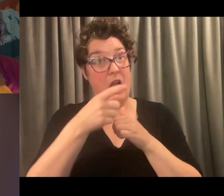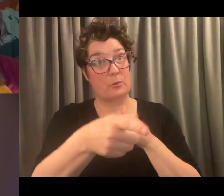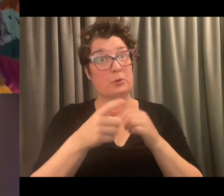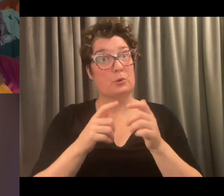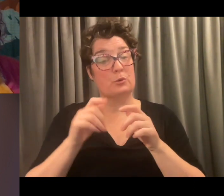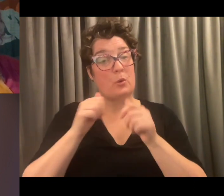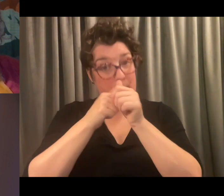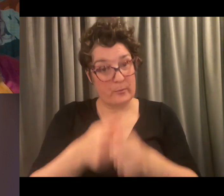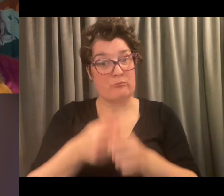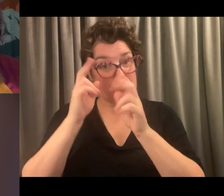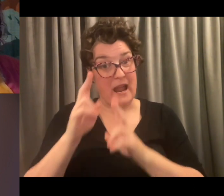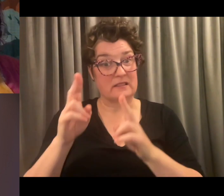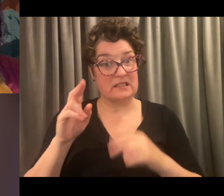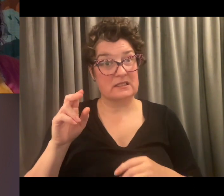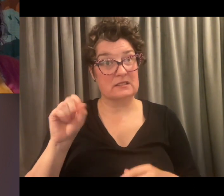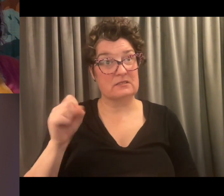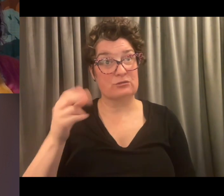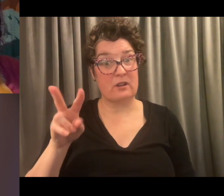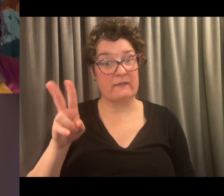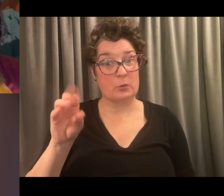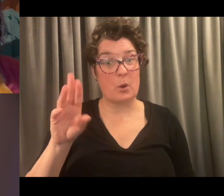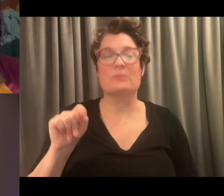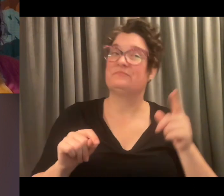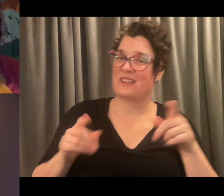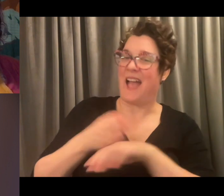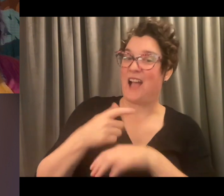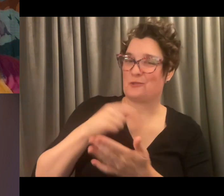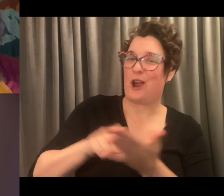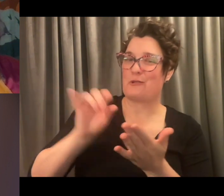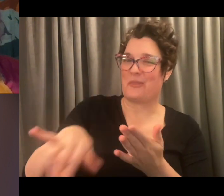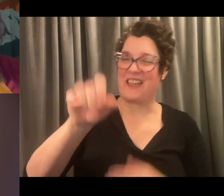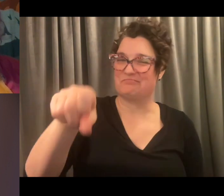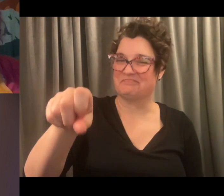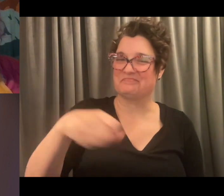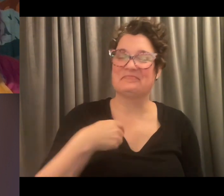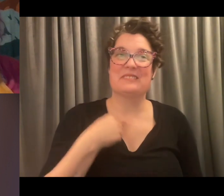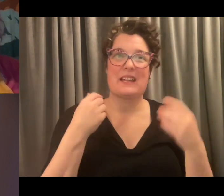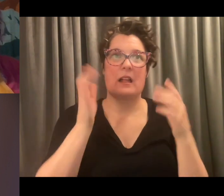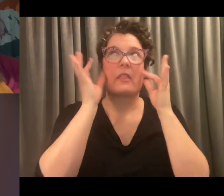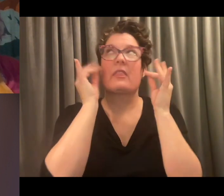Never: since I wrote that, yes. Like, I'm gonna think about it all the time now. Whenever I think of Shavuot now, cuz I saw that list and it.